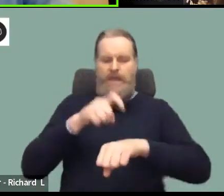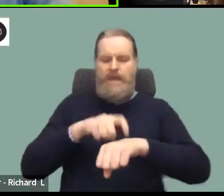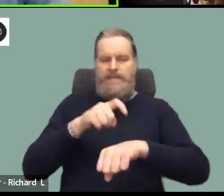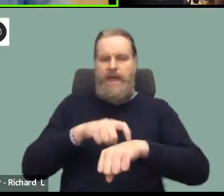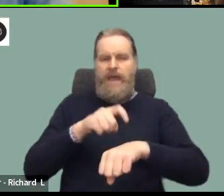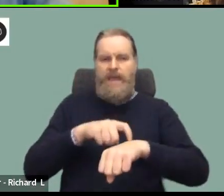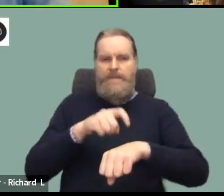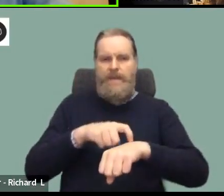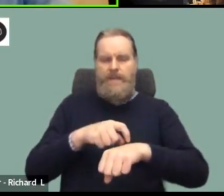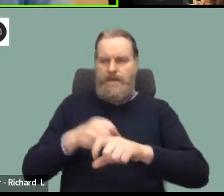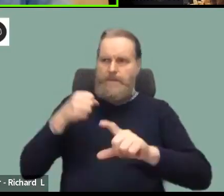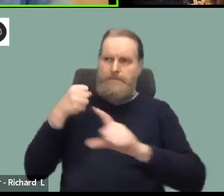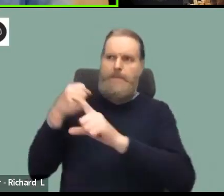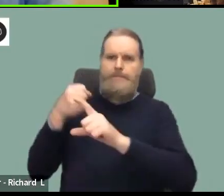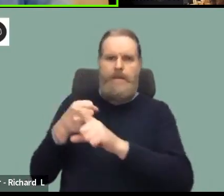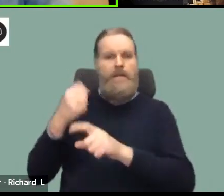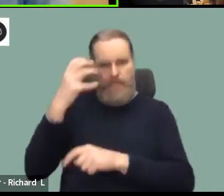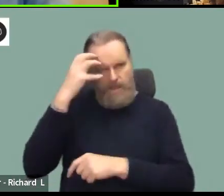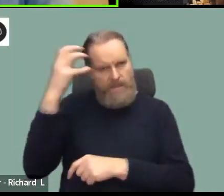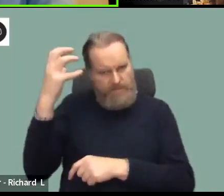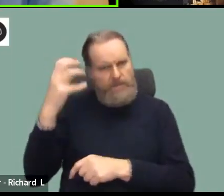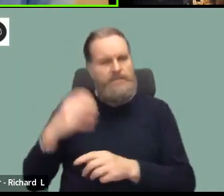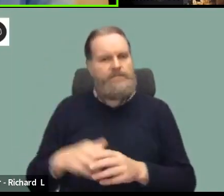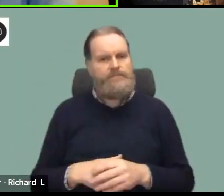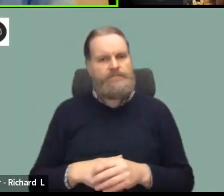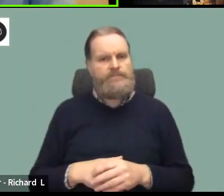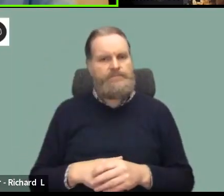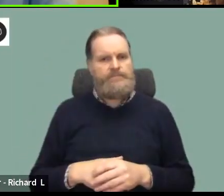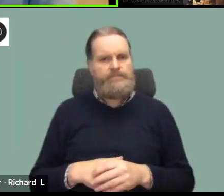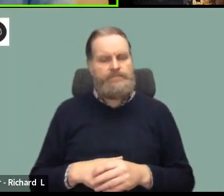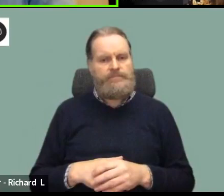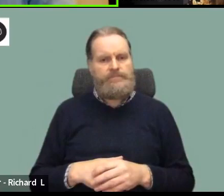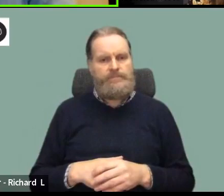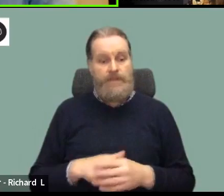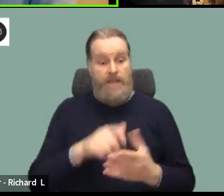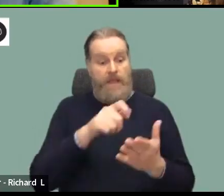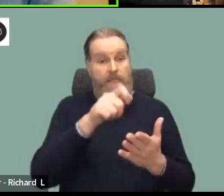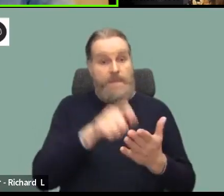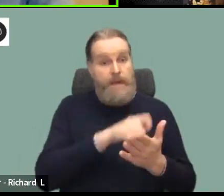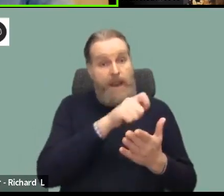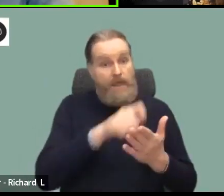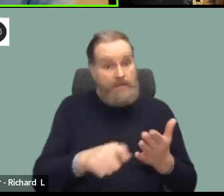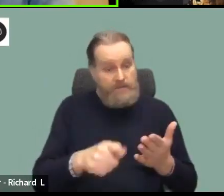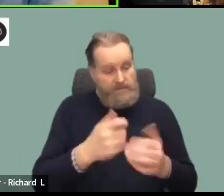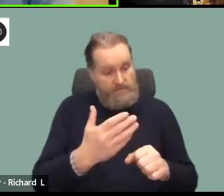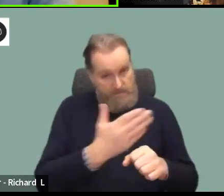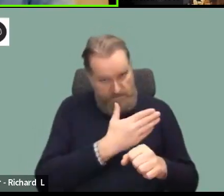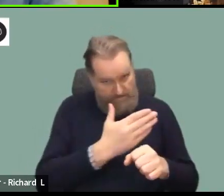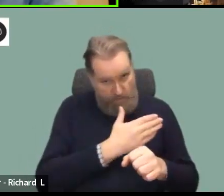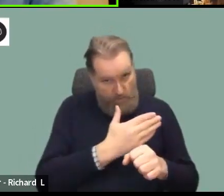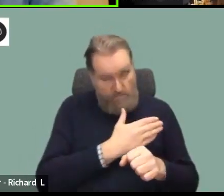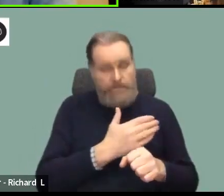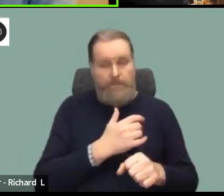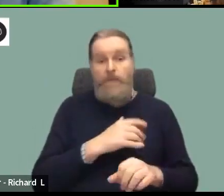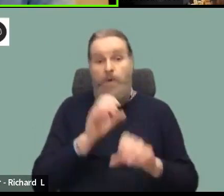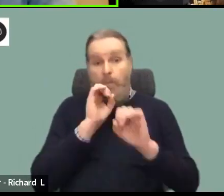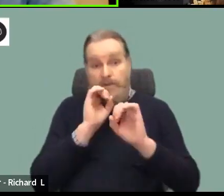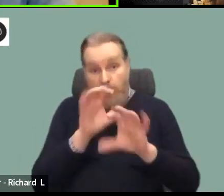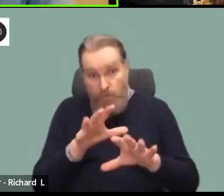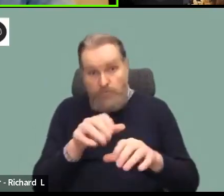d have them d have the most effect that's what we said to members in the ballot itself. And what we hinted at it And what we hinted at in the ballot. And what we've confirmed and